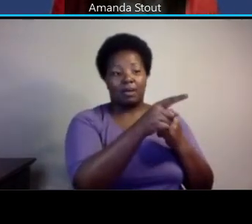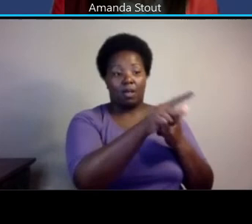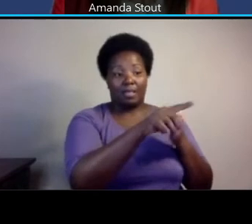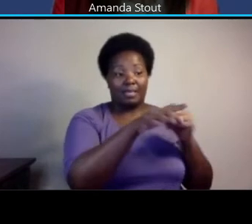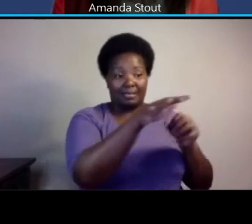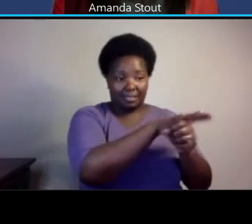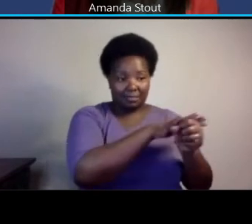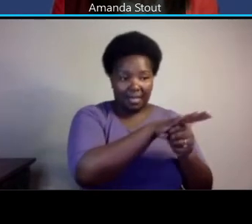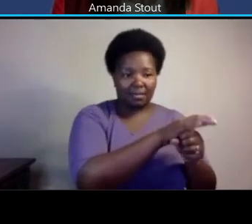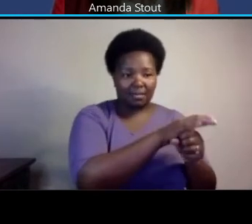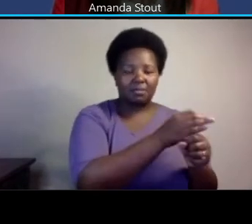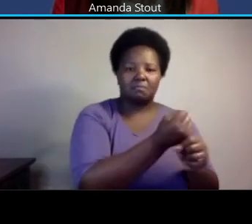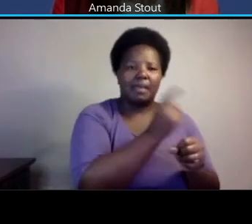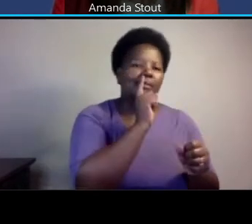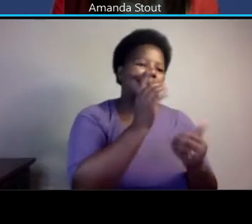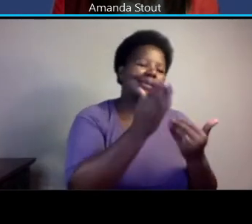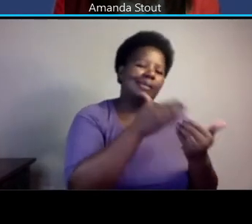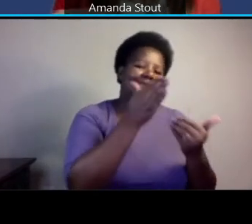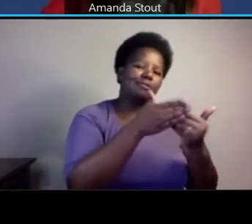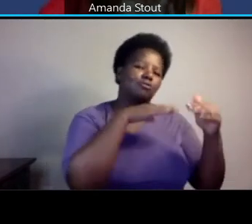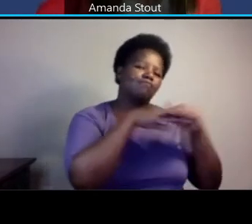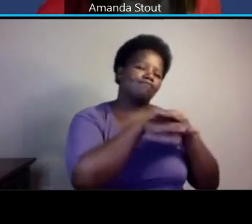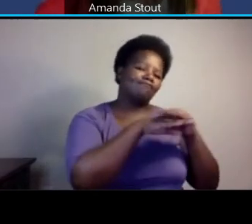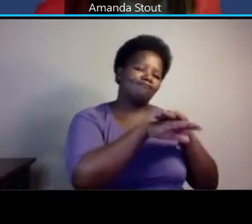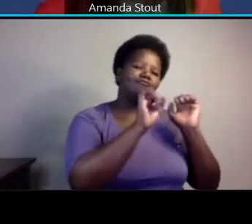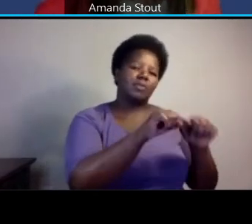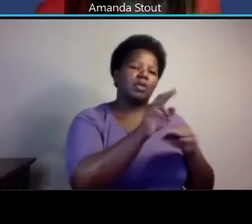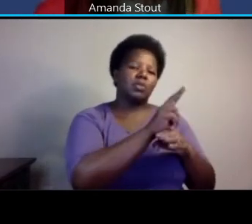and user friendly as possible um many of my colleagues want to add to that